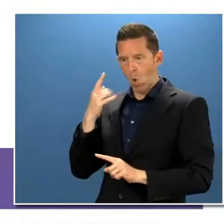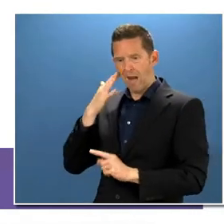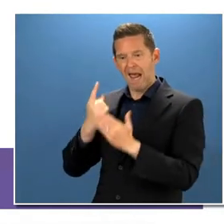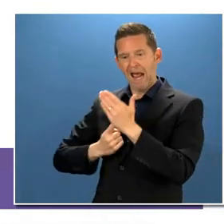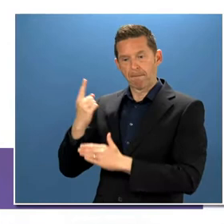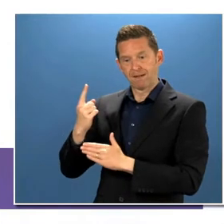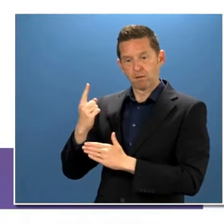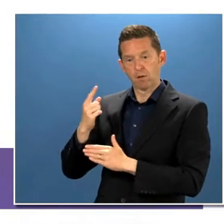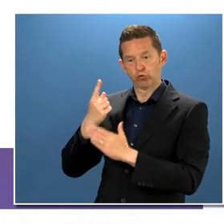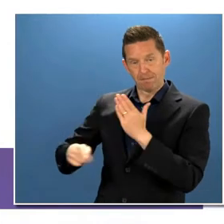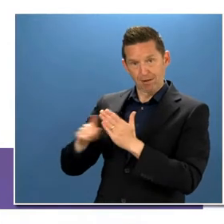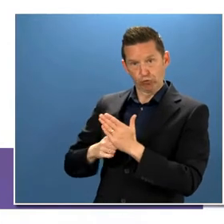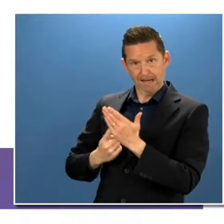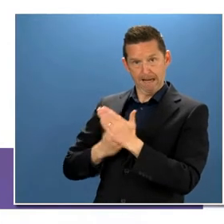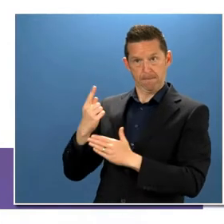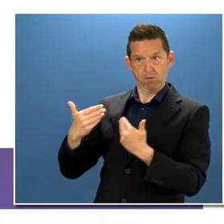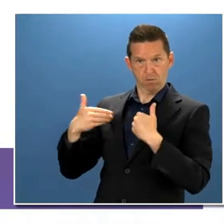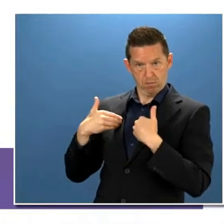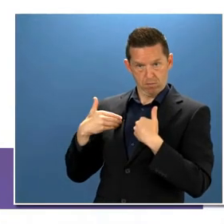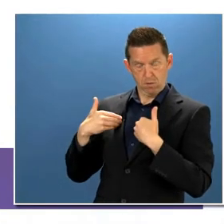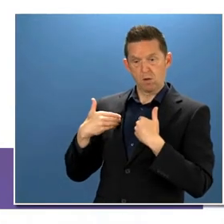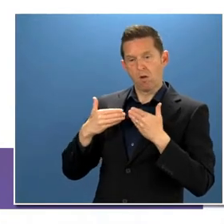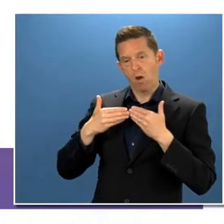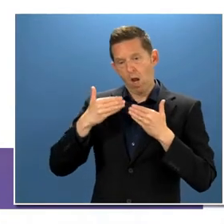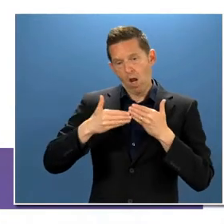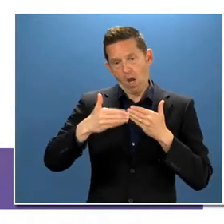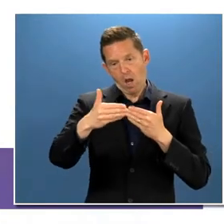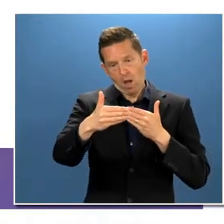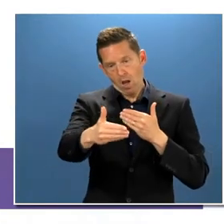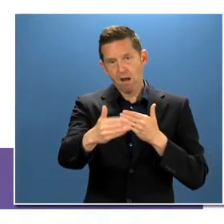the resolution of the dispute, may be a matter of years.